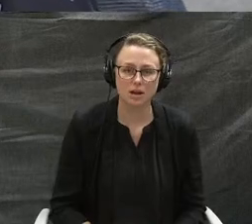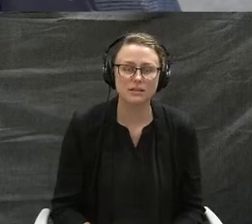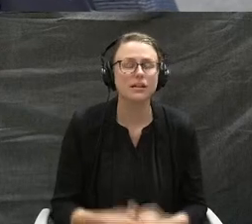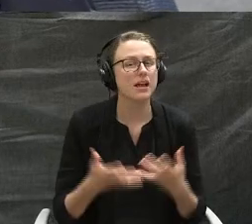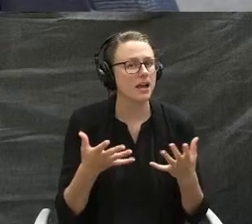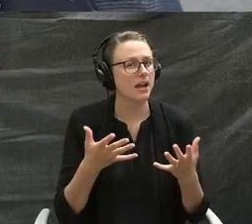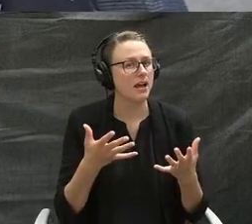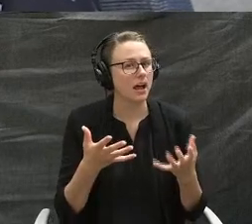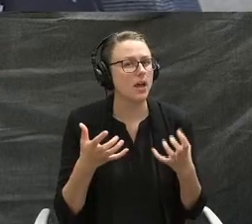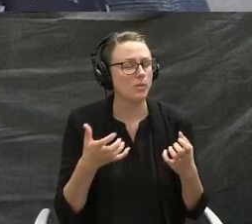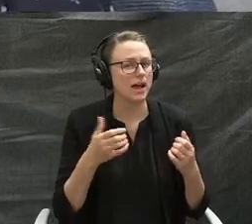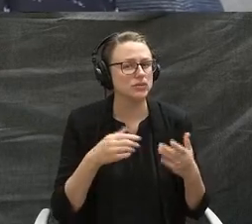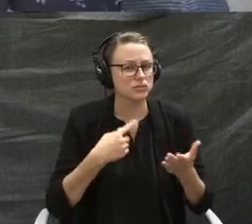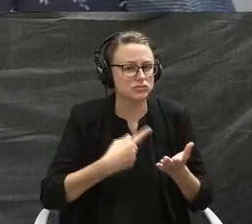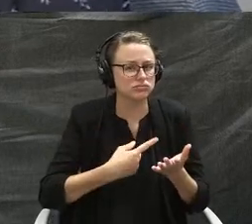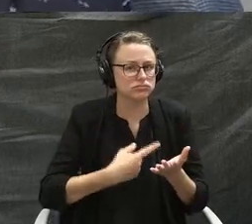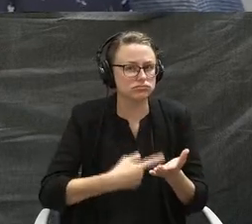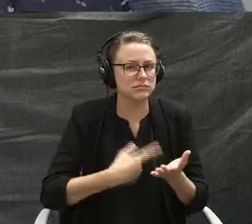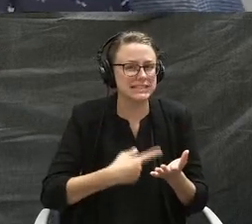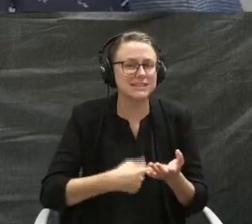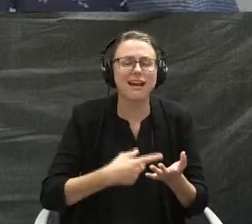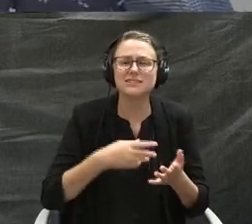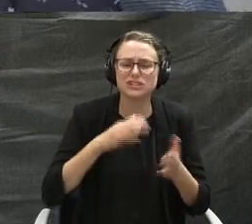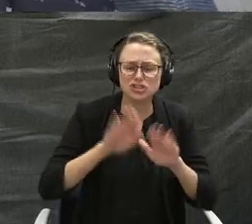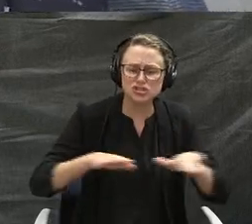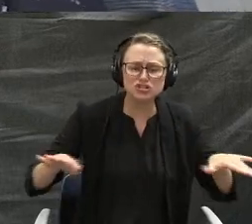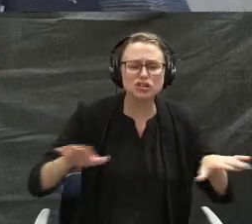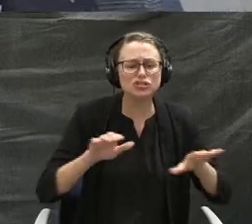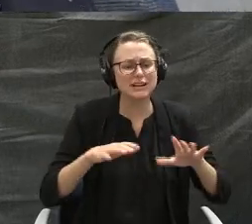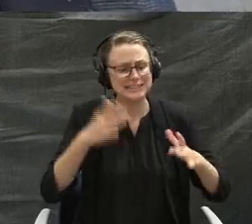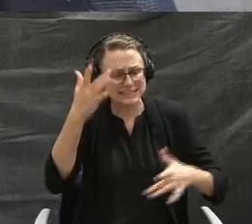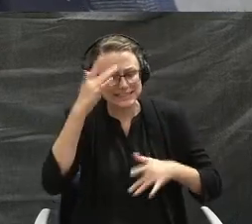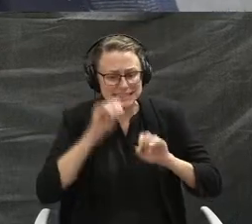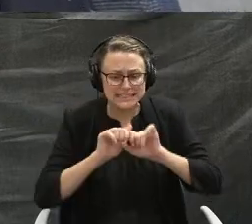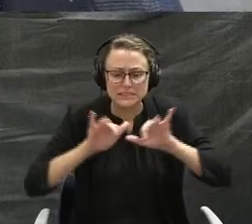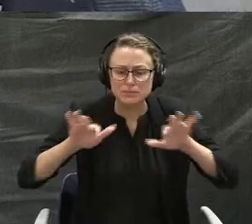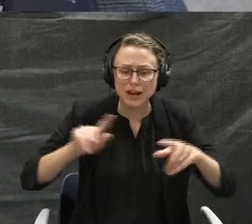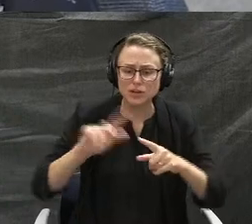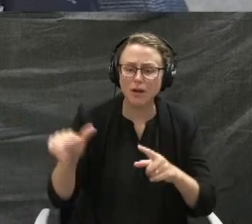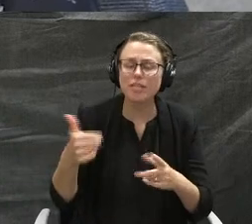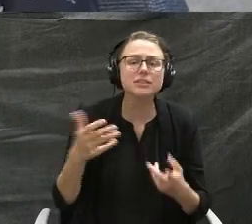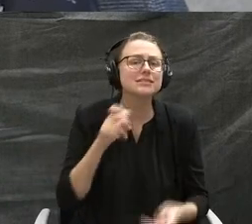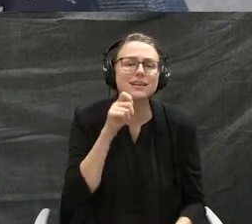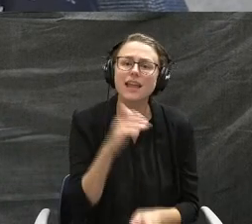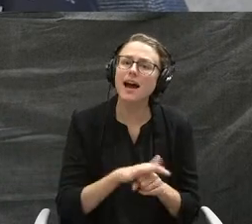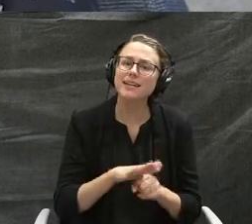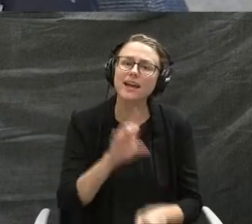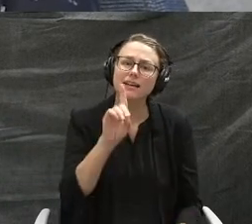made about children spreading the disease to others. At this point we don't have enough data to fully understand the extent,